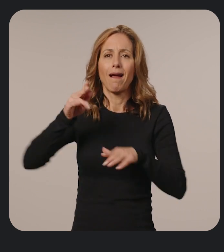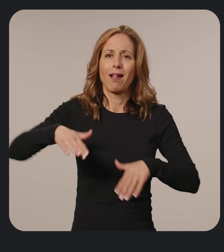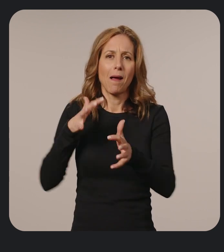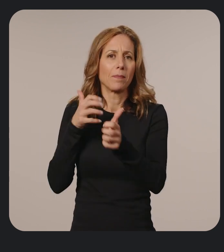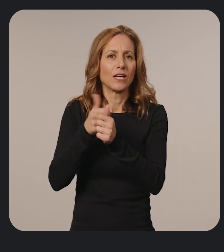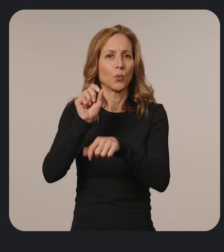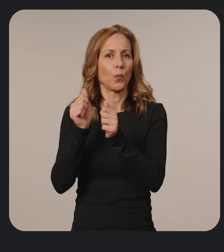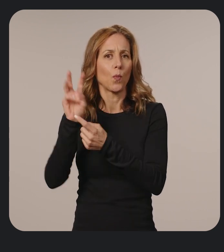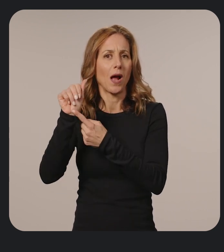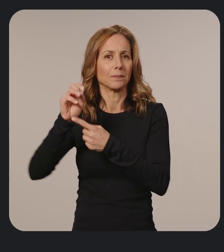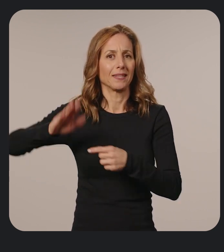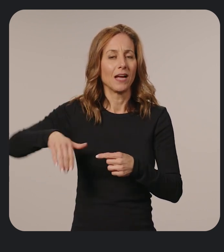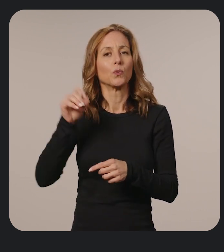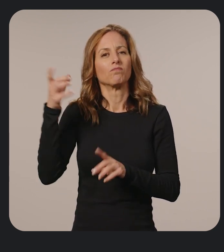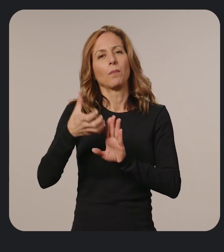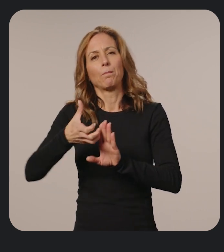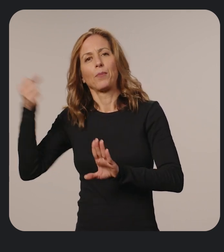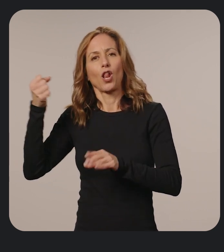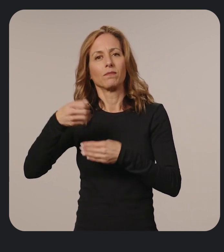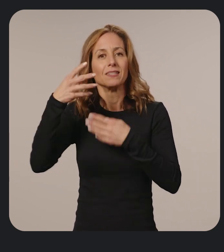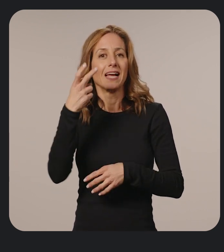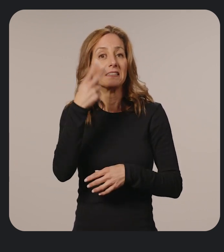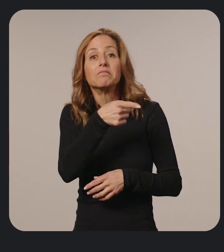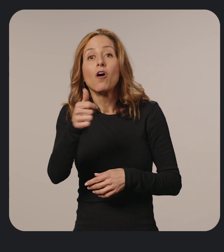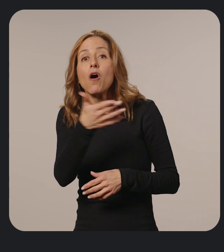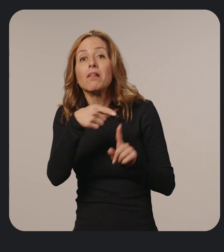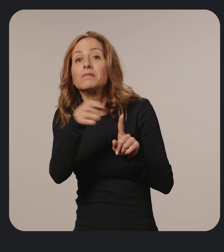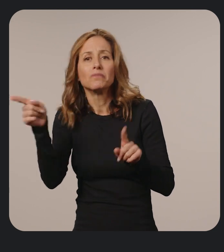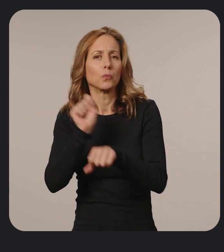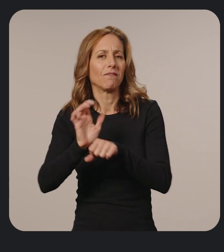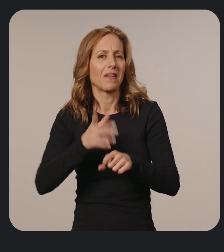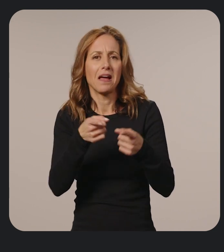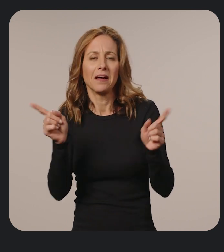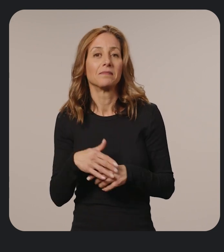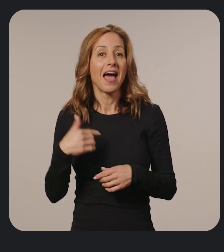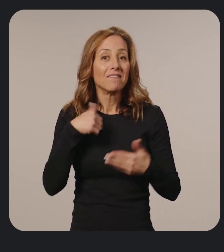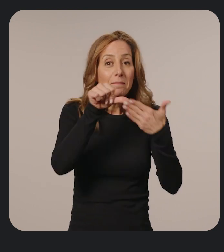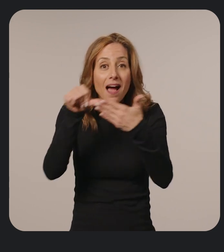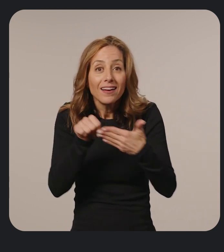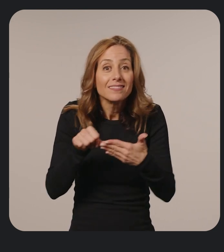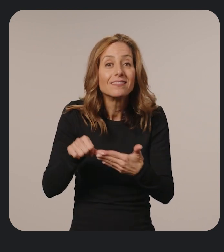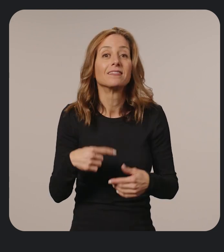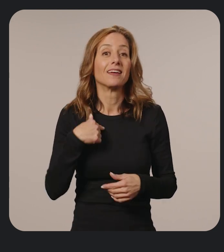That plugin hasn't been updated to work with Wasm yet. So he pulled that out of this, and you can see everything else is working just fine.